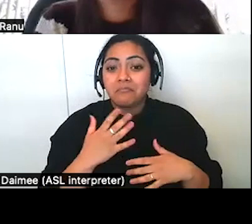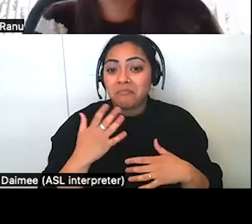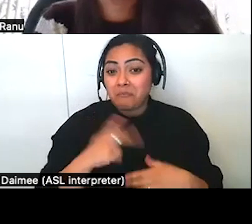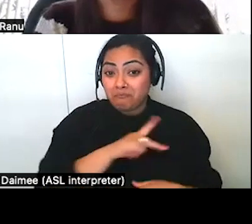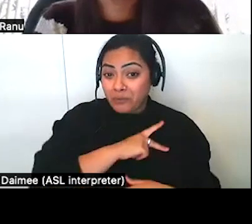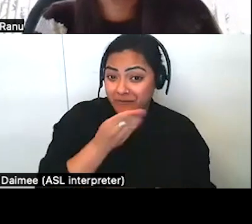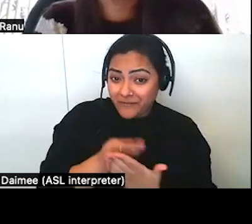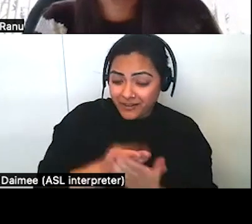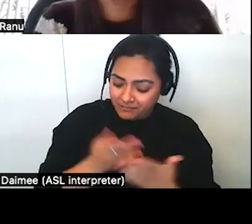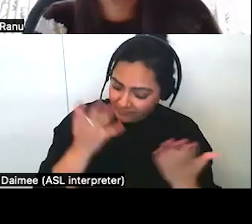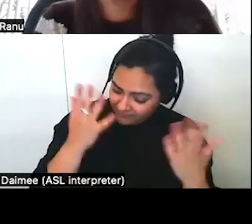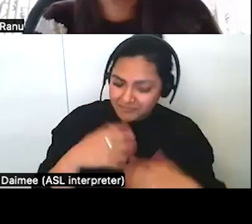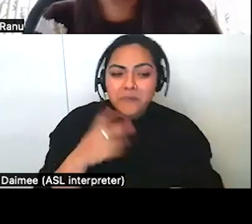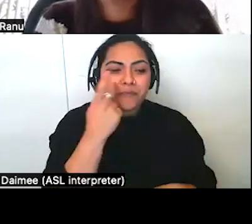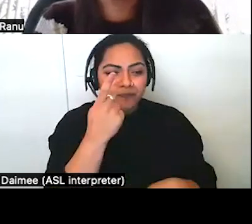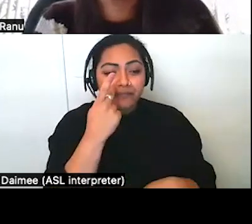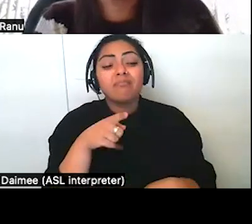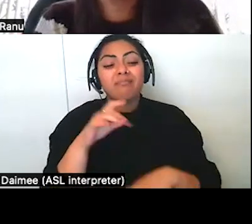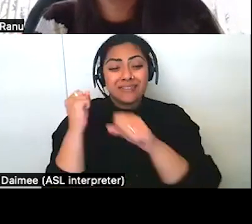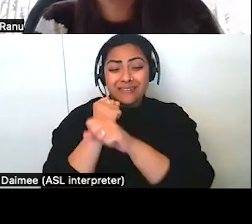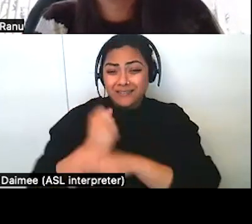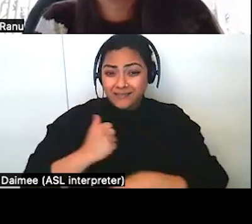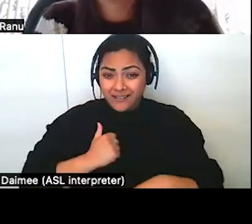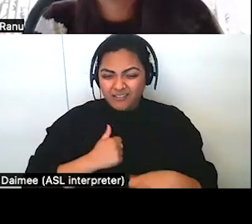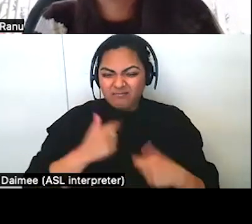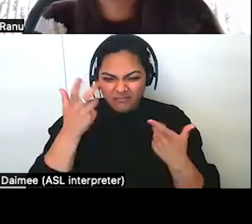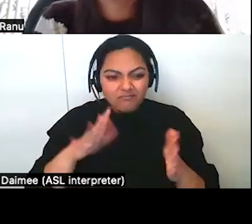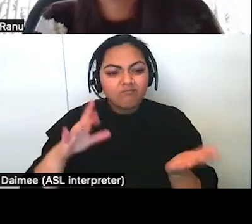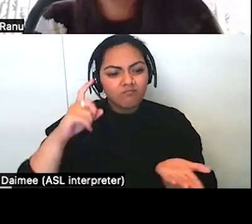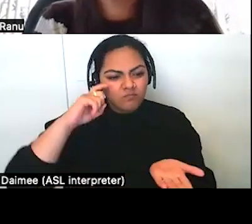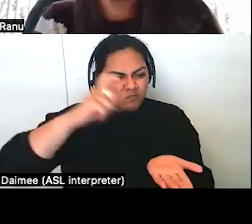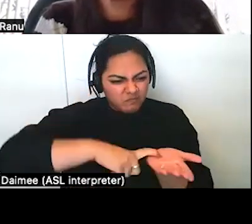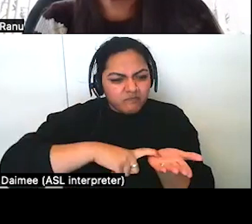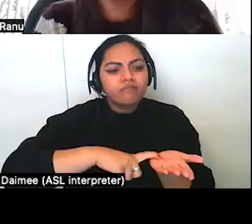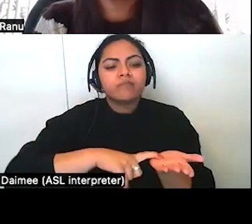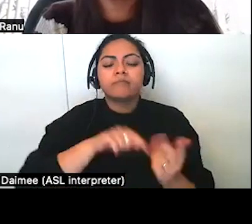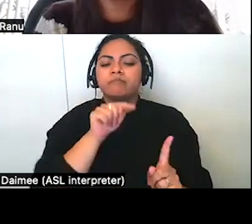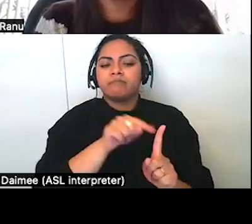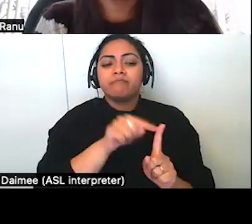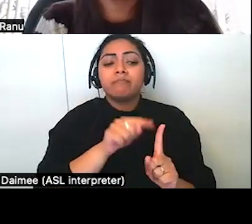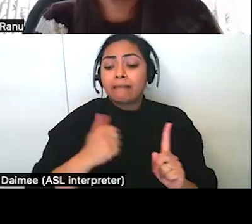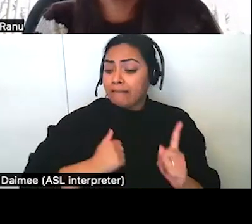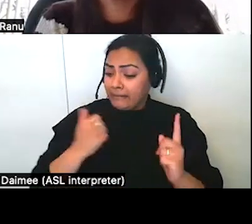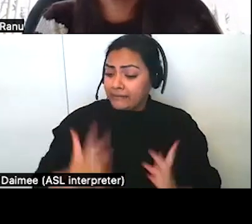Stats Canada reported that 47% of Canadians were planning changes to their personal spending in